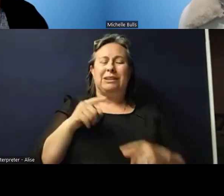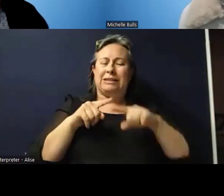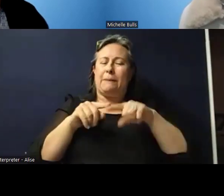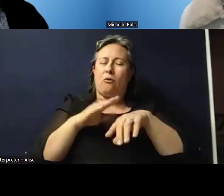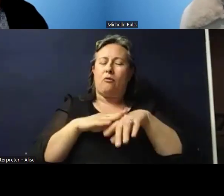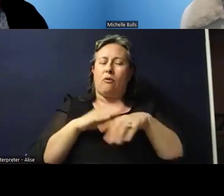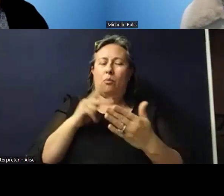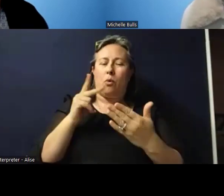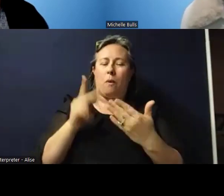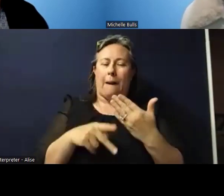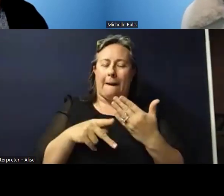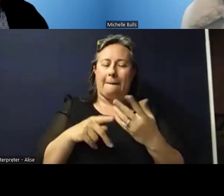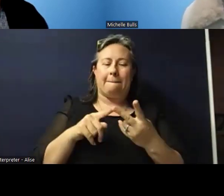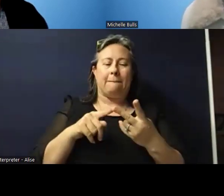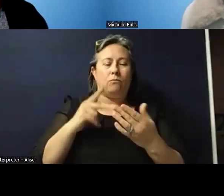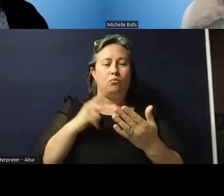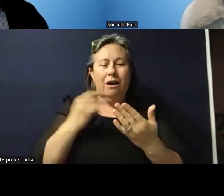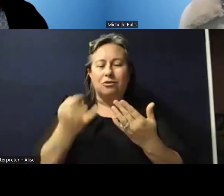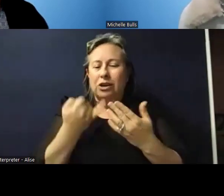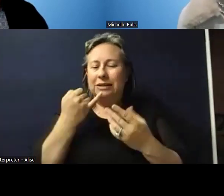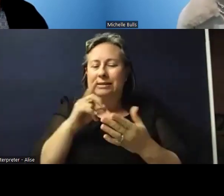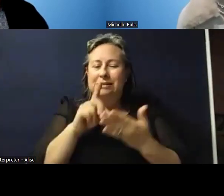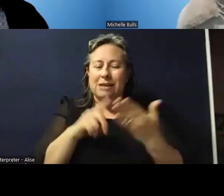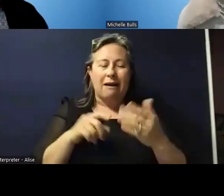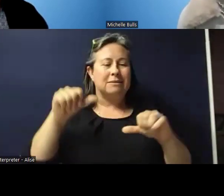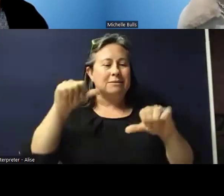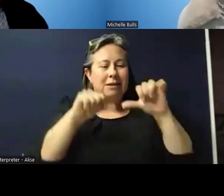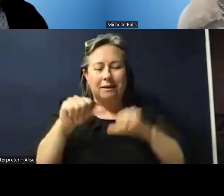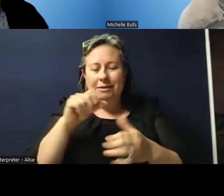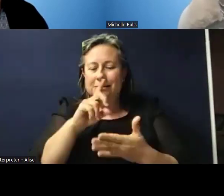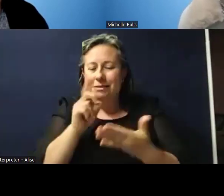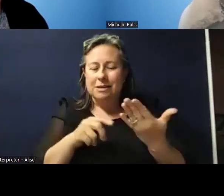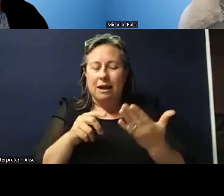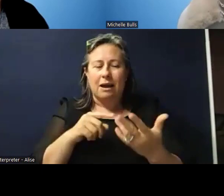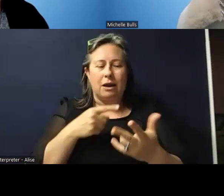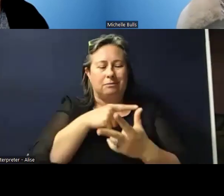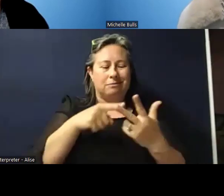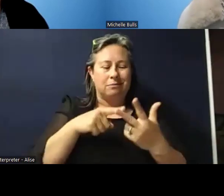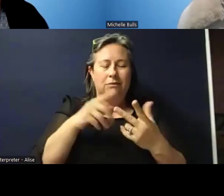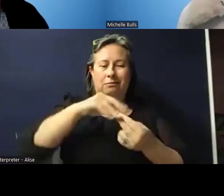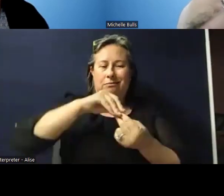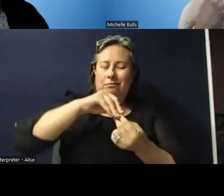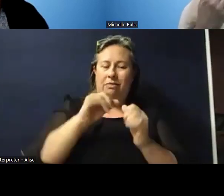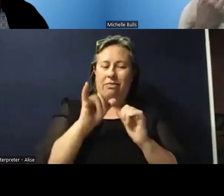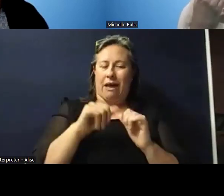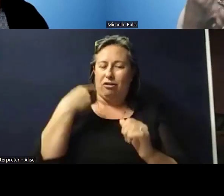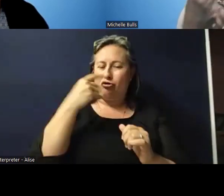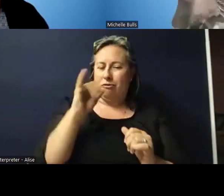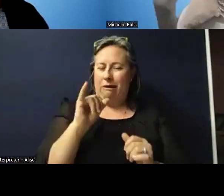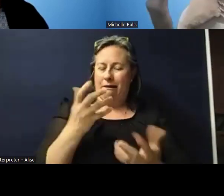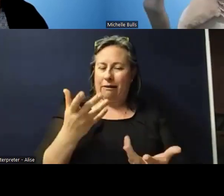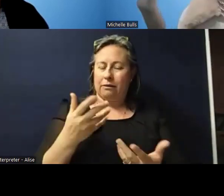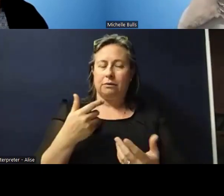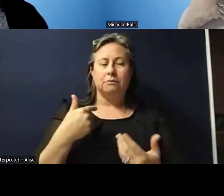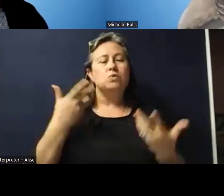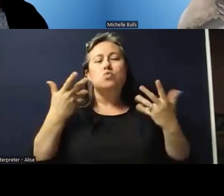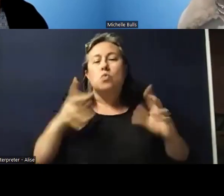and the project design, the science design and what that composition looks like. And so I don't want to say that it can't happen